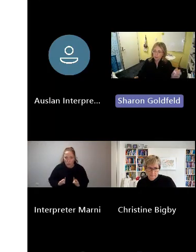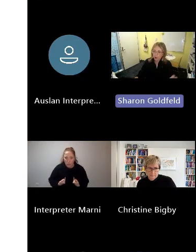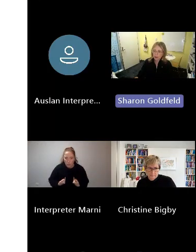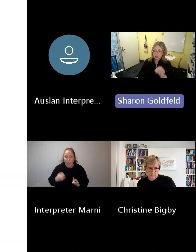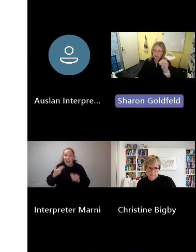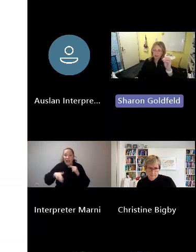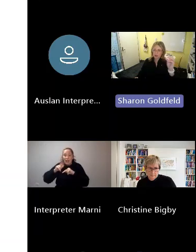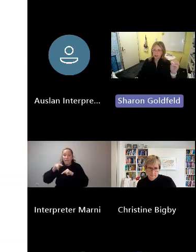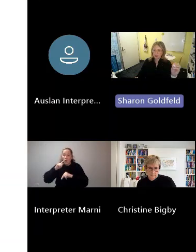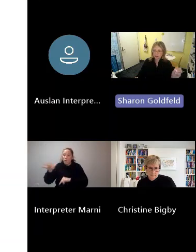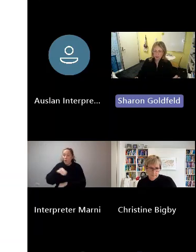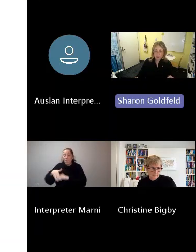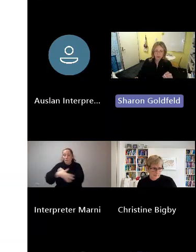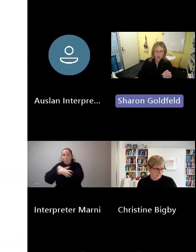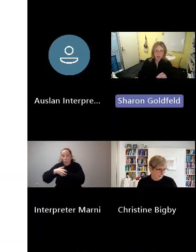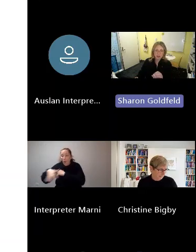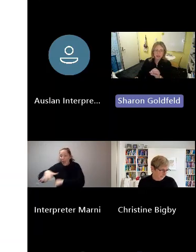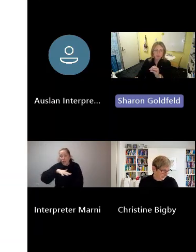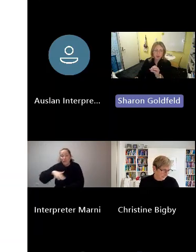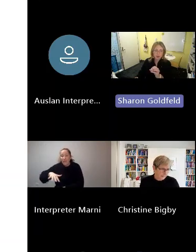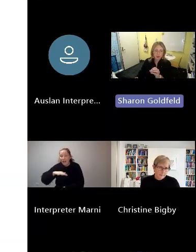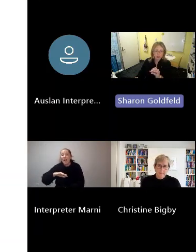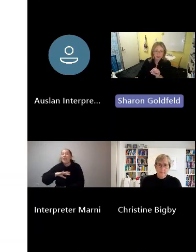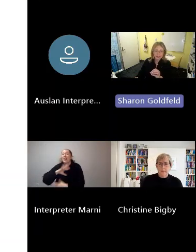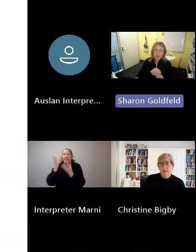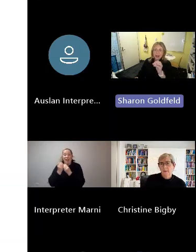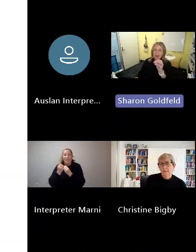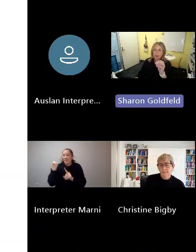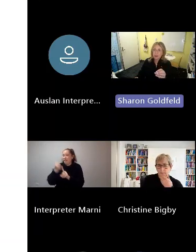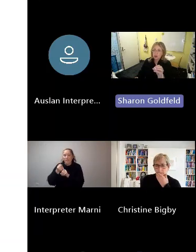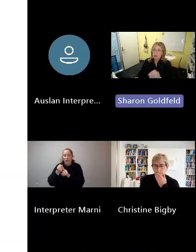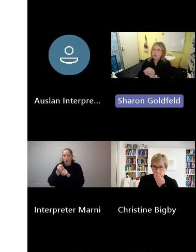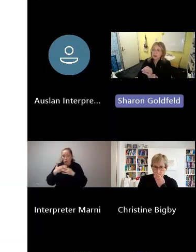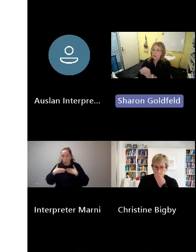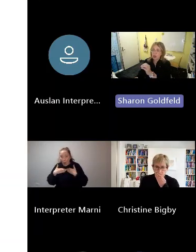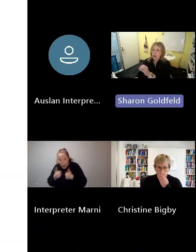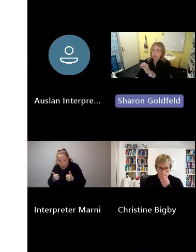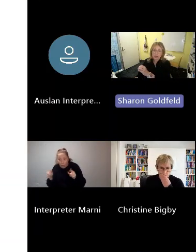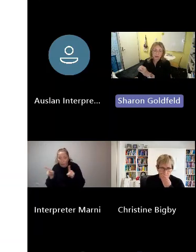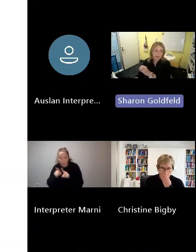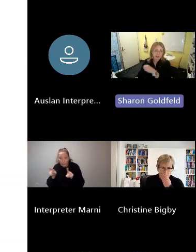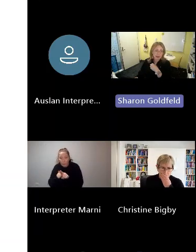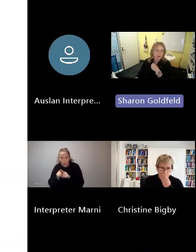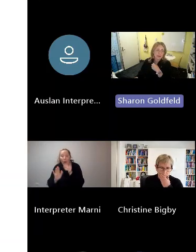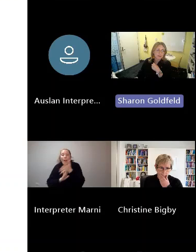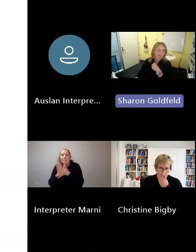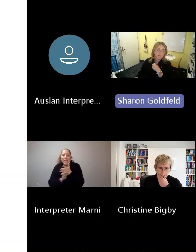You're more likely to see issues of chronic disease emerging early, and these children then die younger as adults.